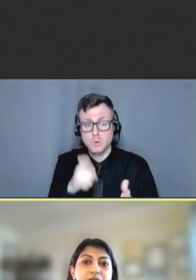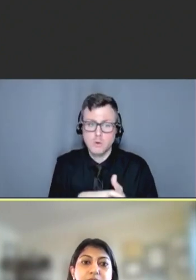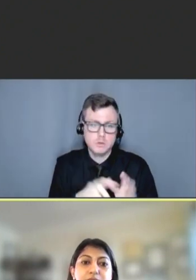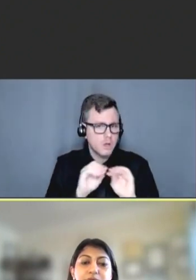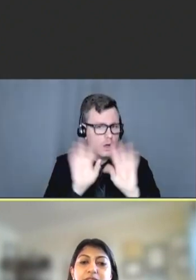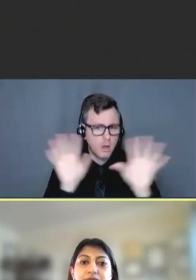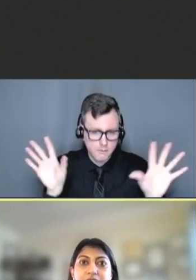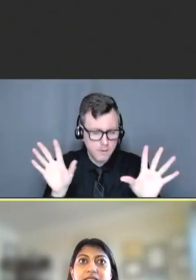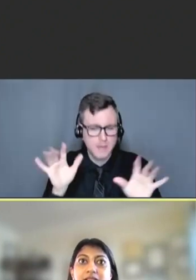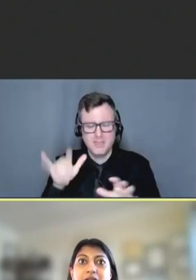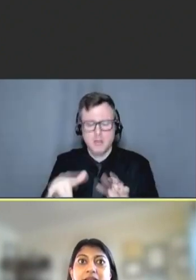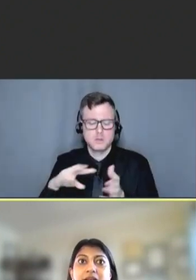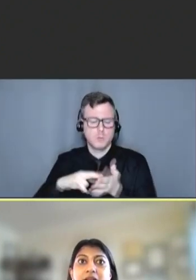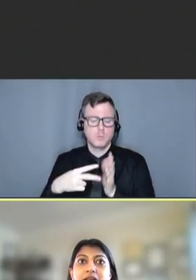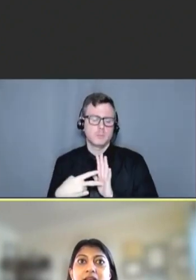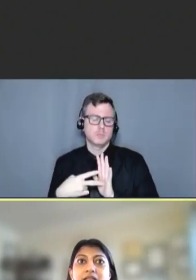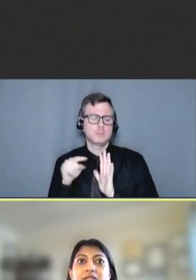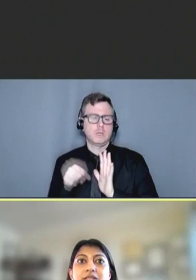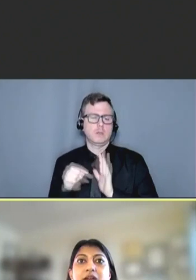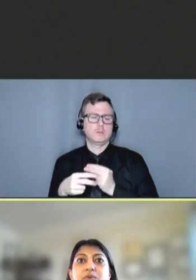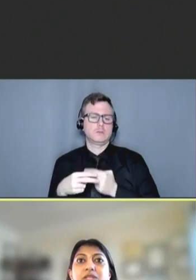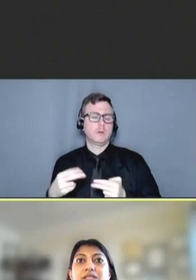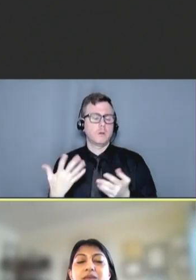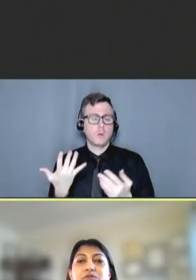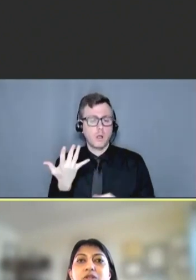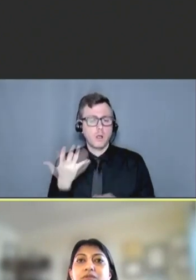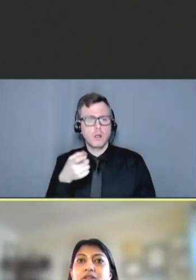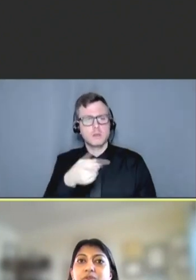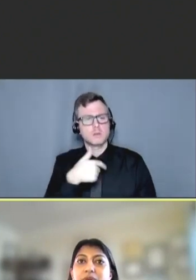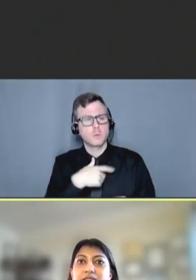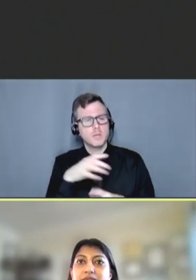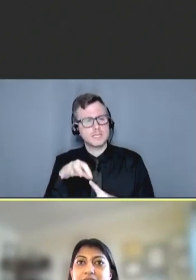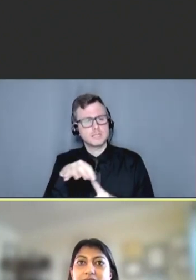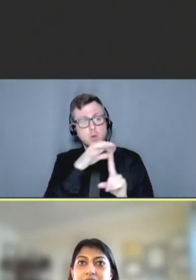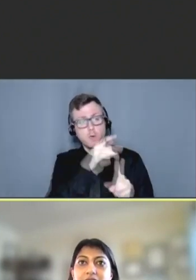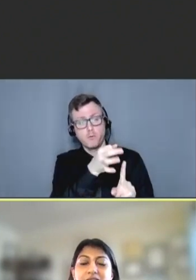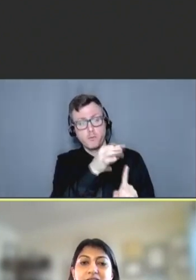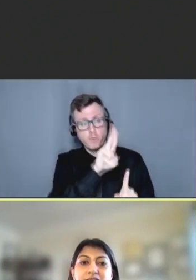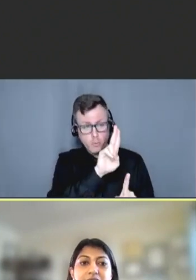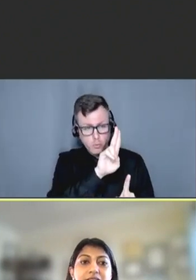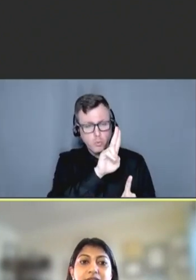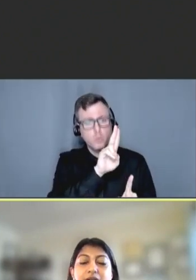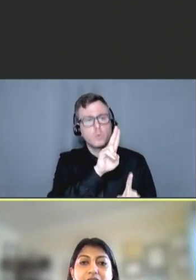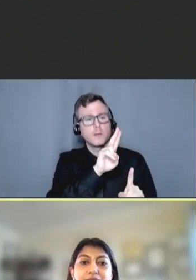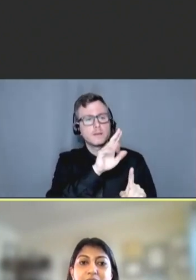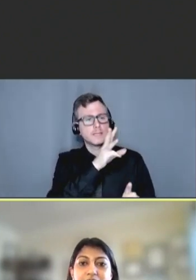the purpose of this slide is that with the exception of influenza vaccine among the 65-plus